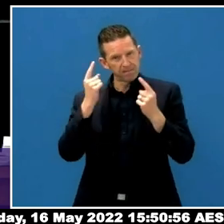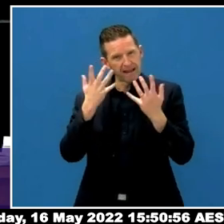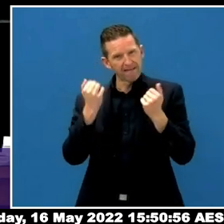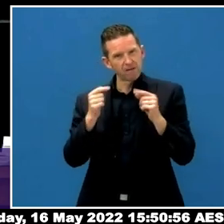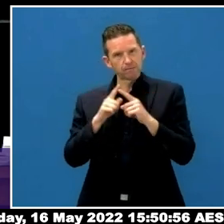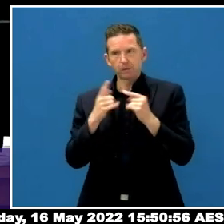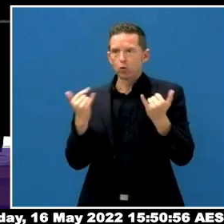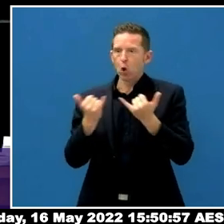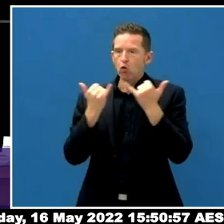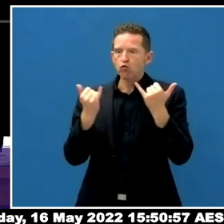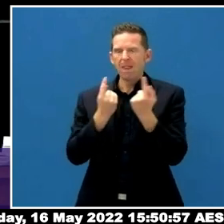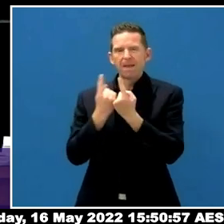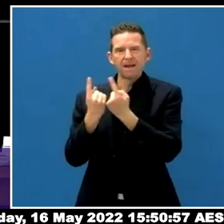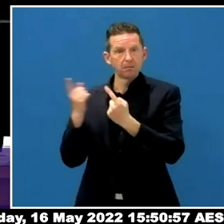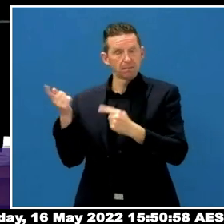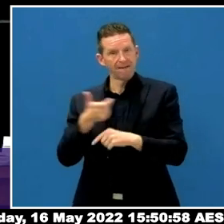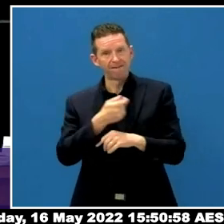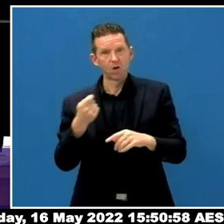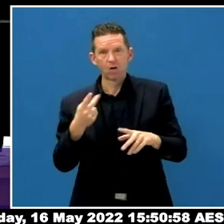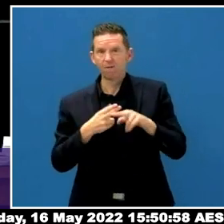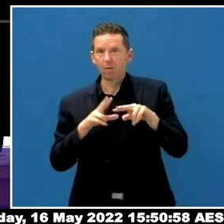Yes, I attended one.